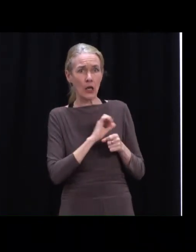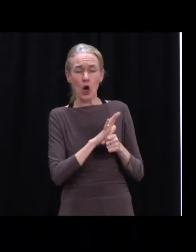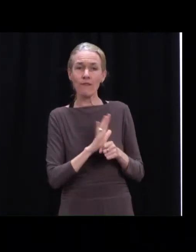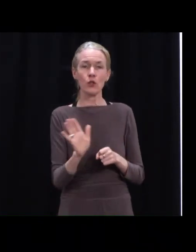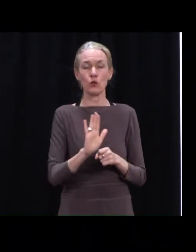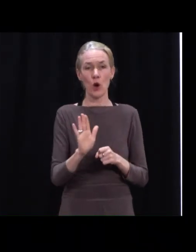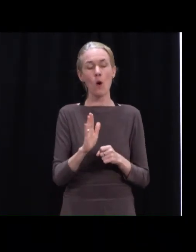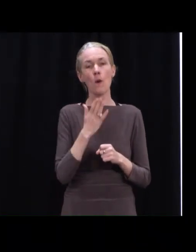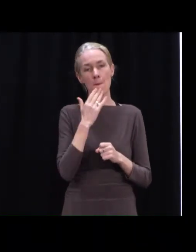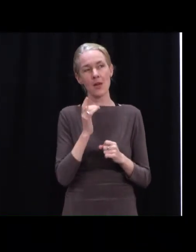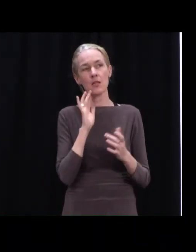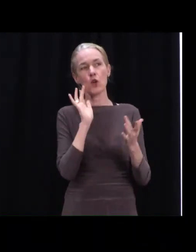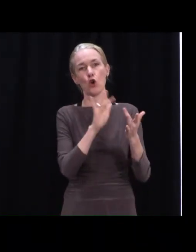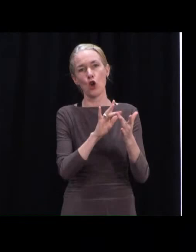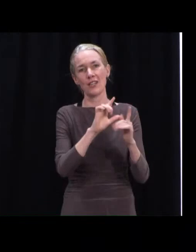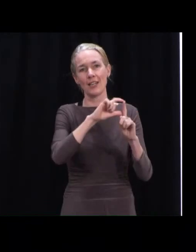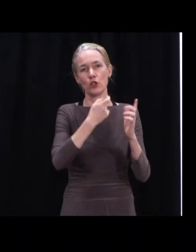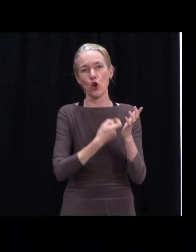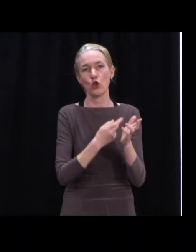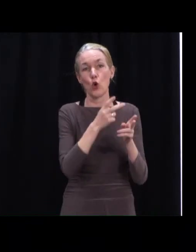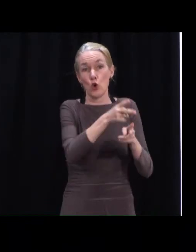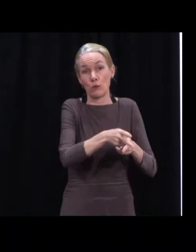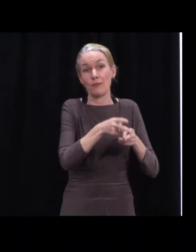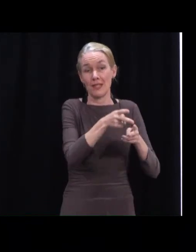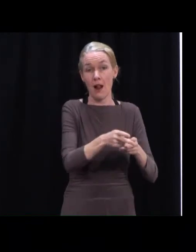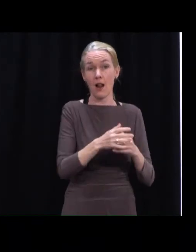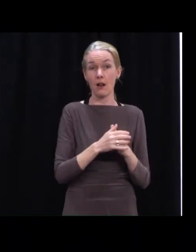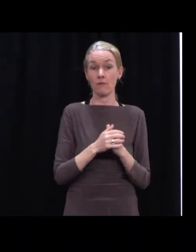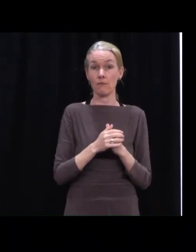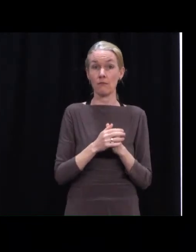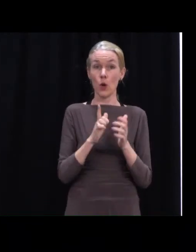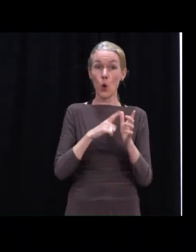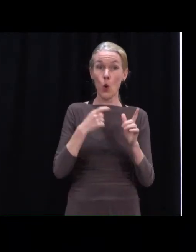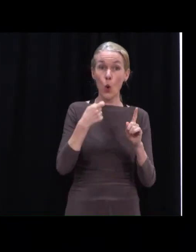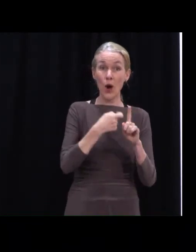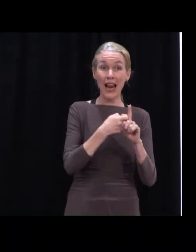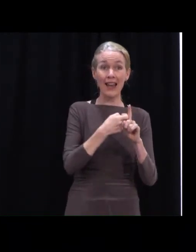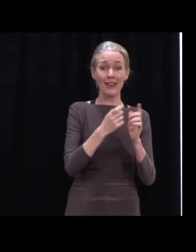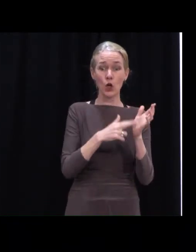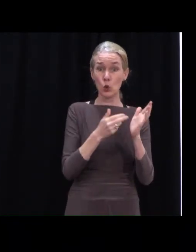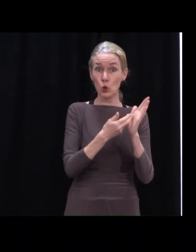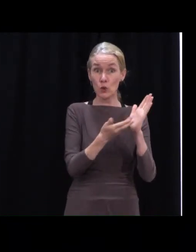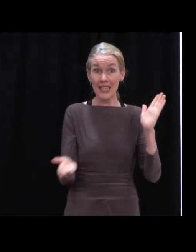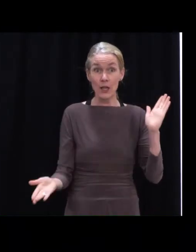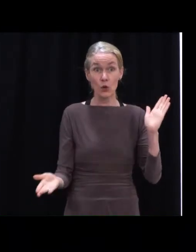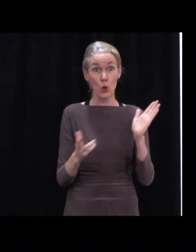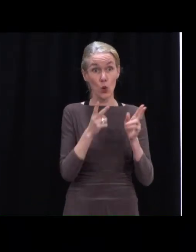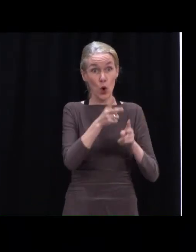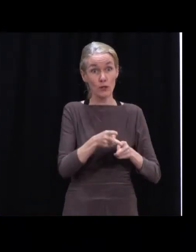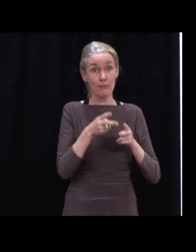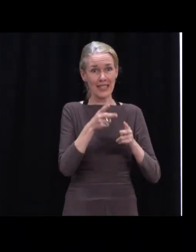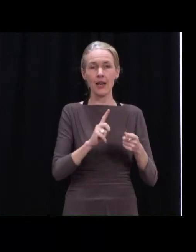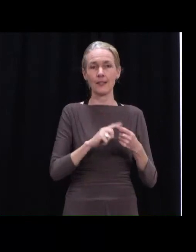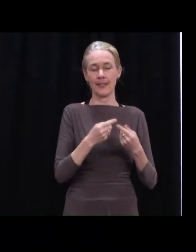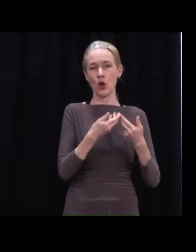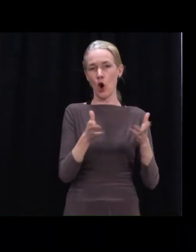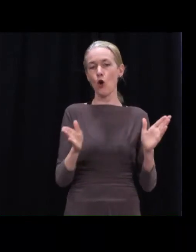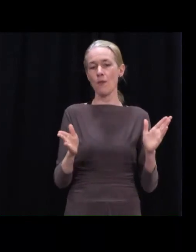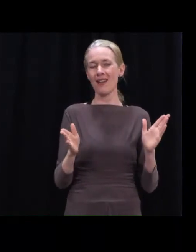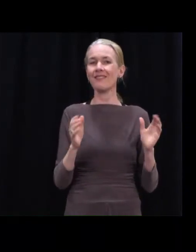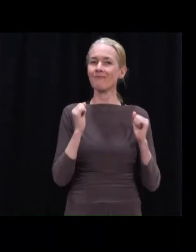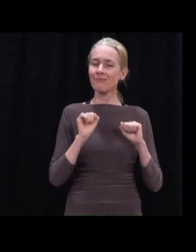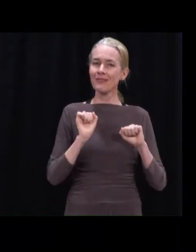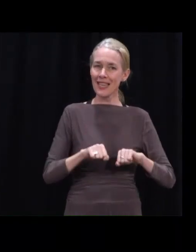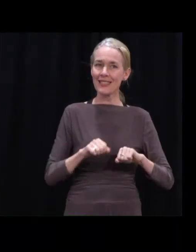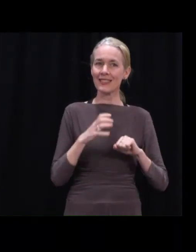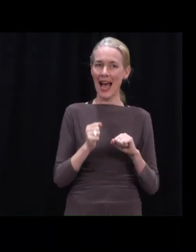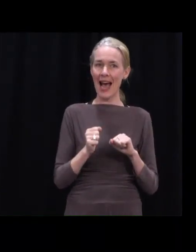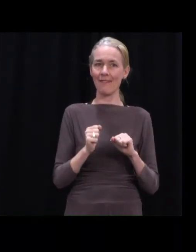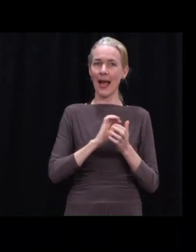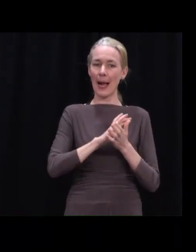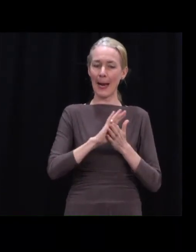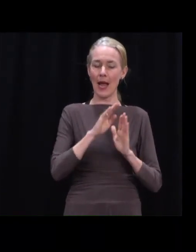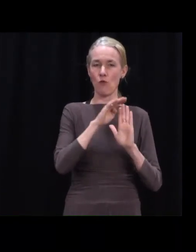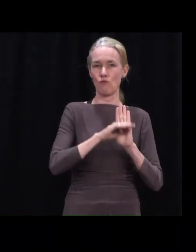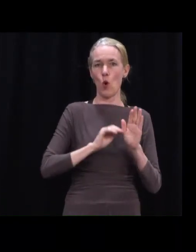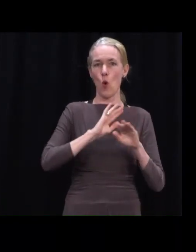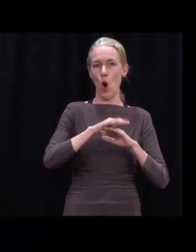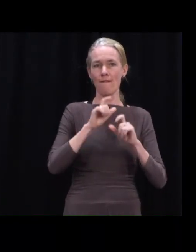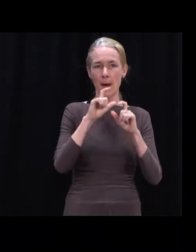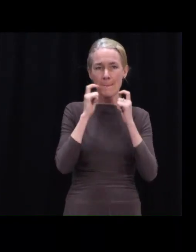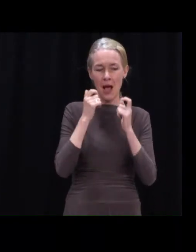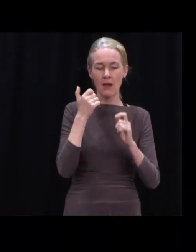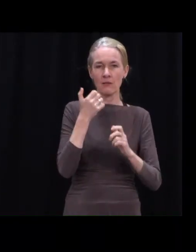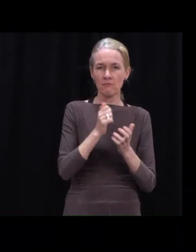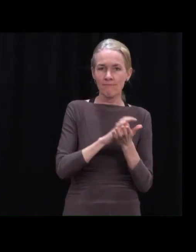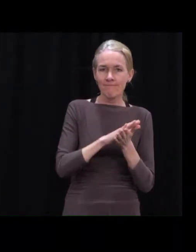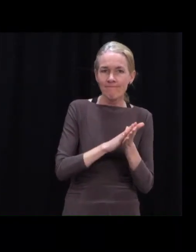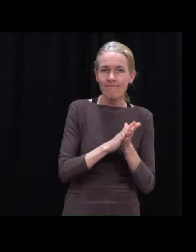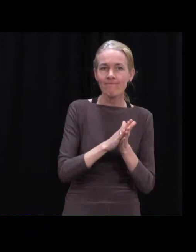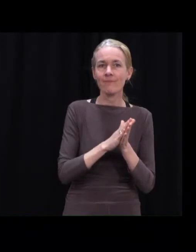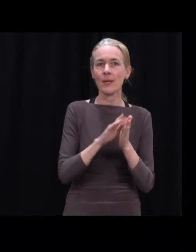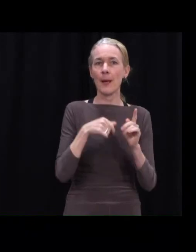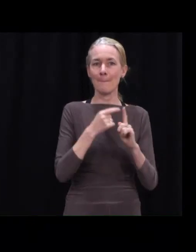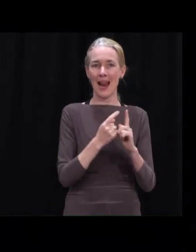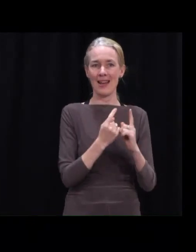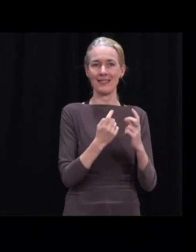they do so when they need it.